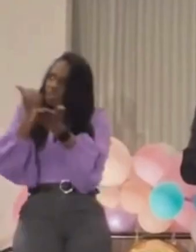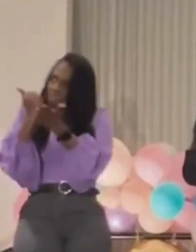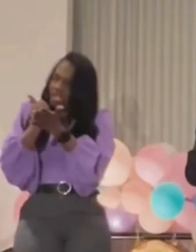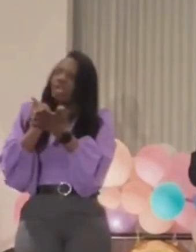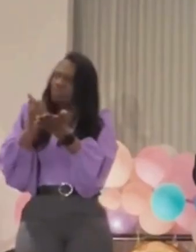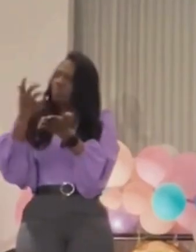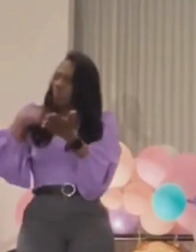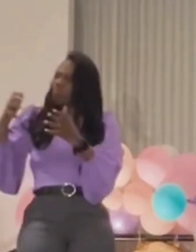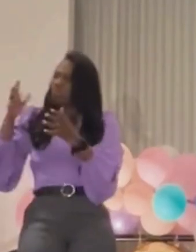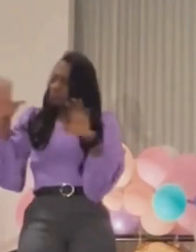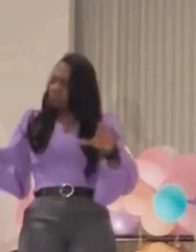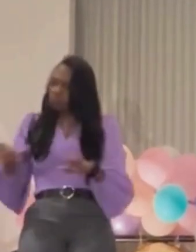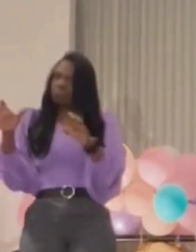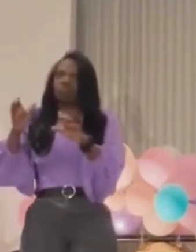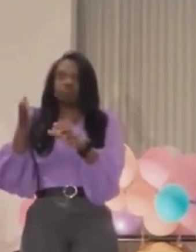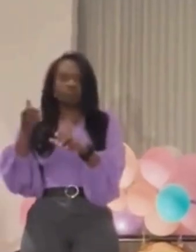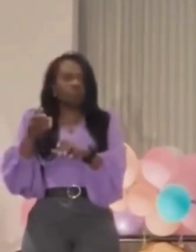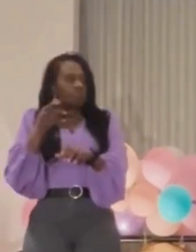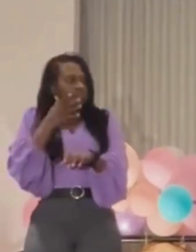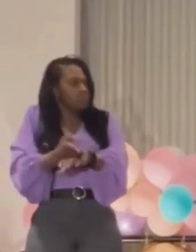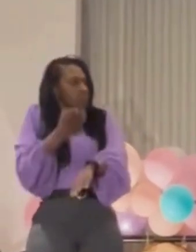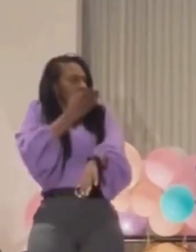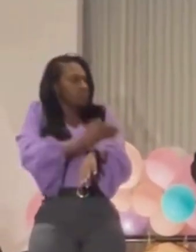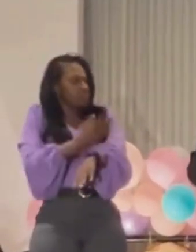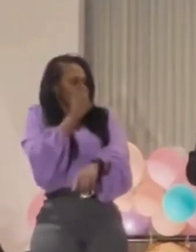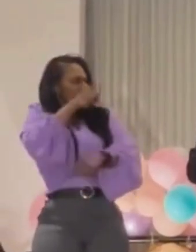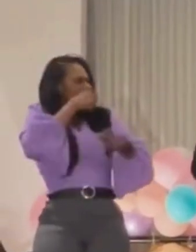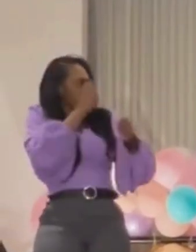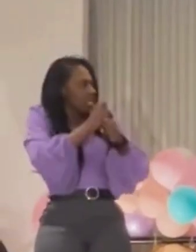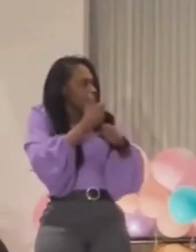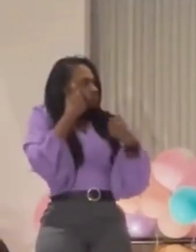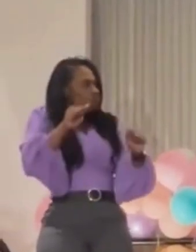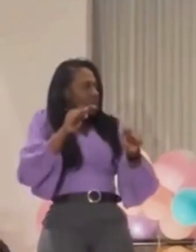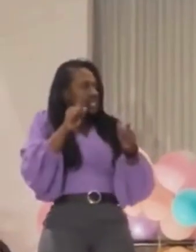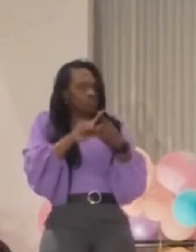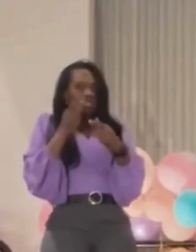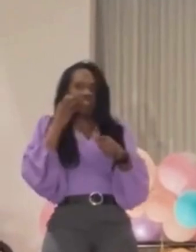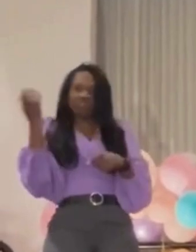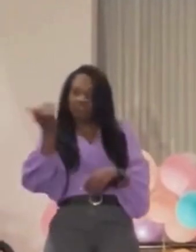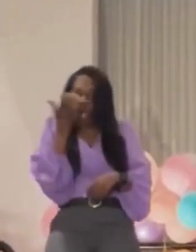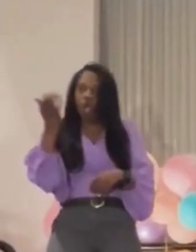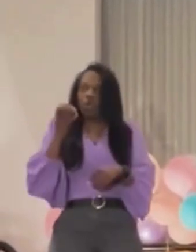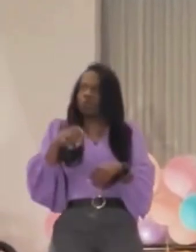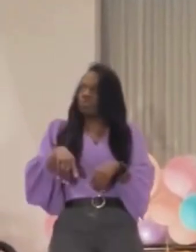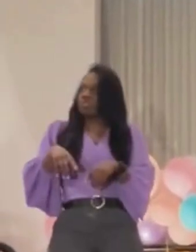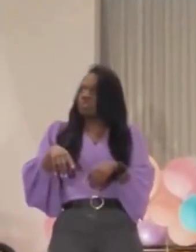So were going to be working really hard over the next year to get those phones and tablets out to people